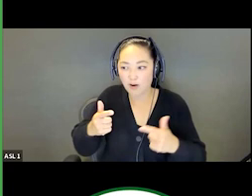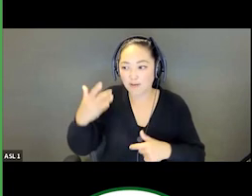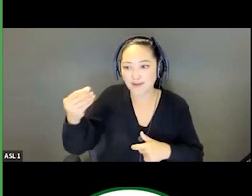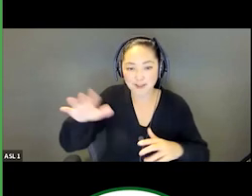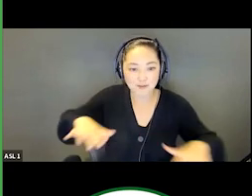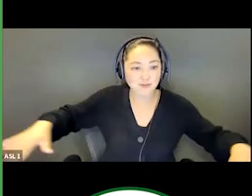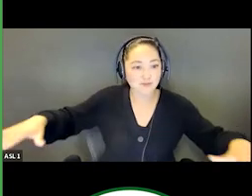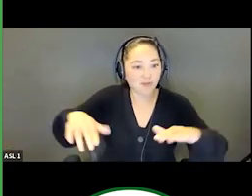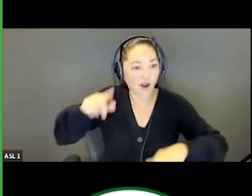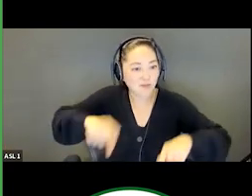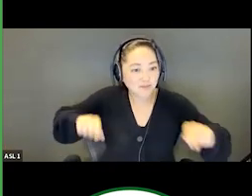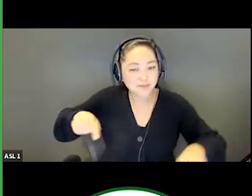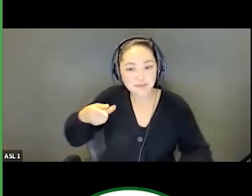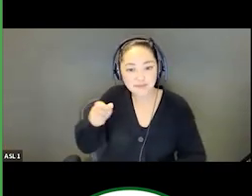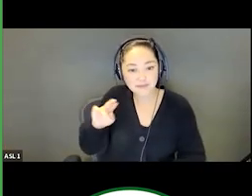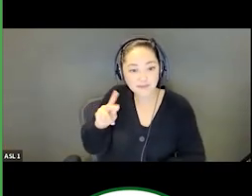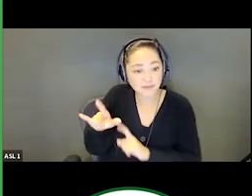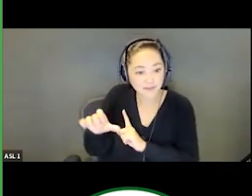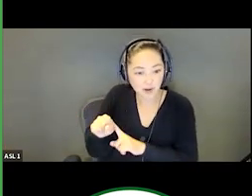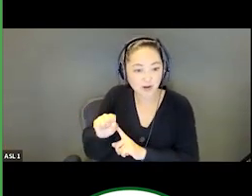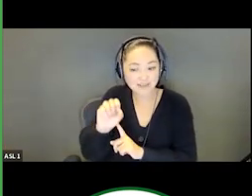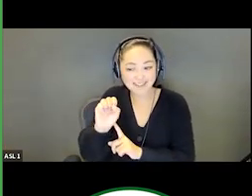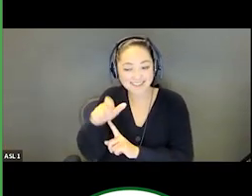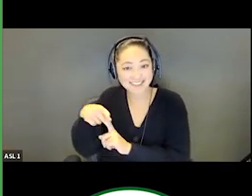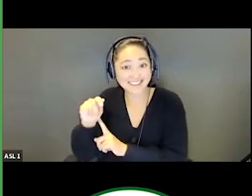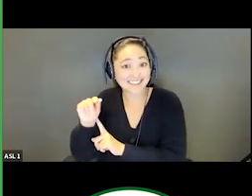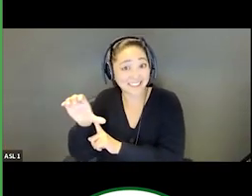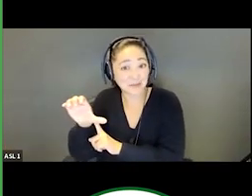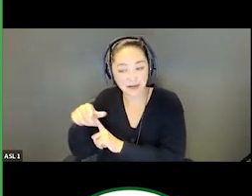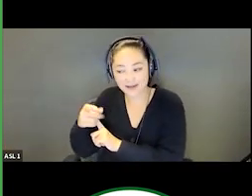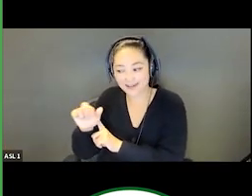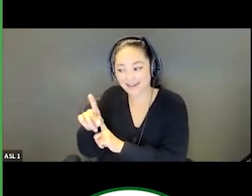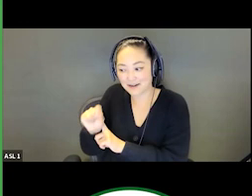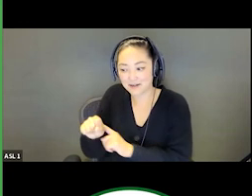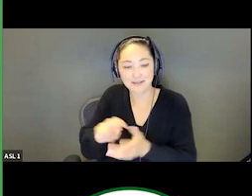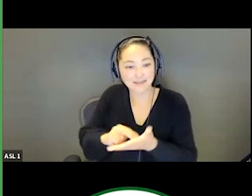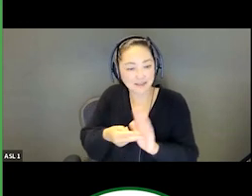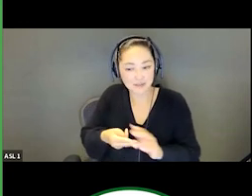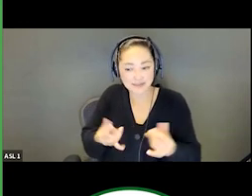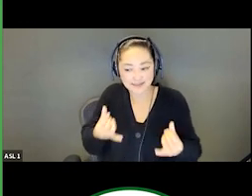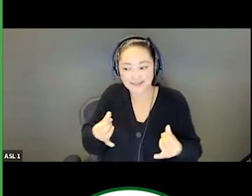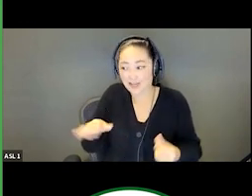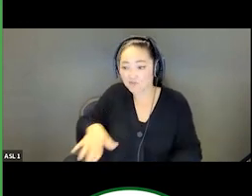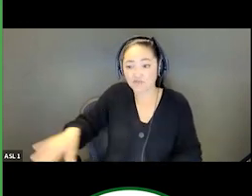These sparks, recognizing the need to make nature more accessible, have acquired Cartus wheelchairs for their visitors.